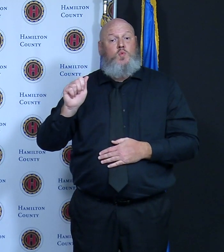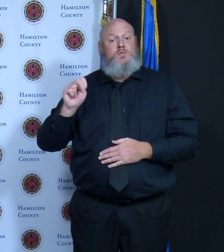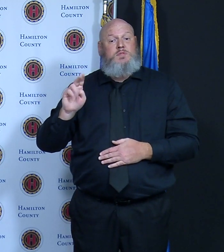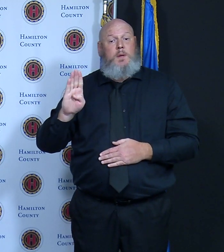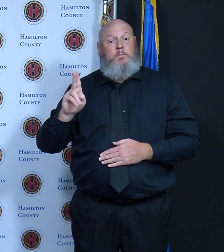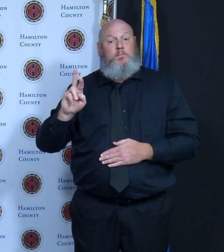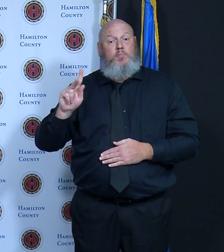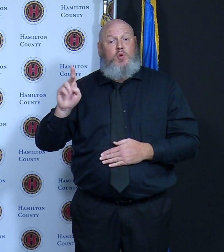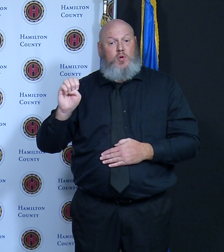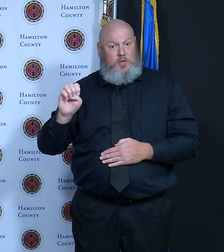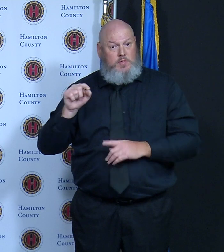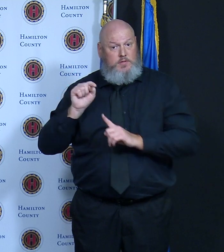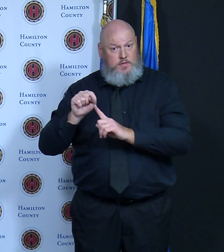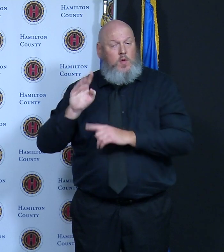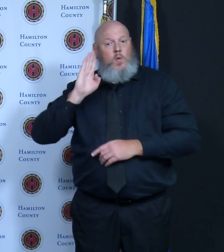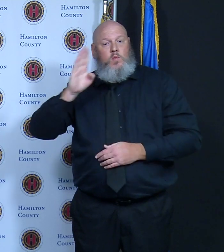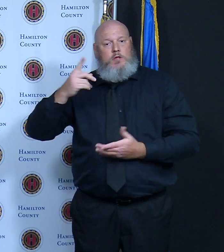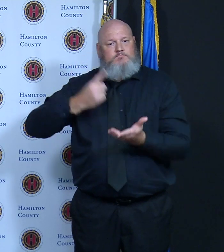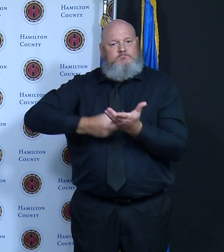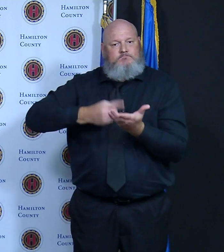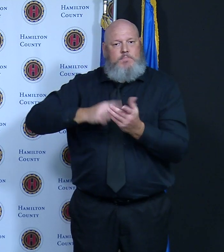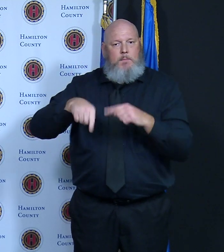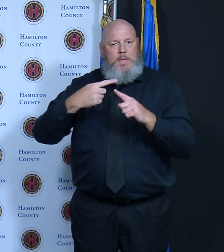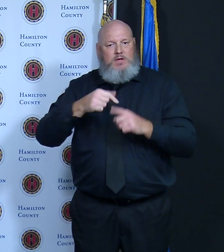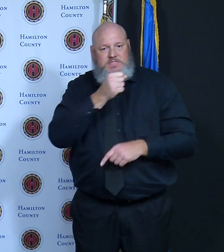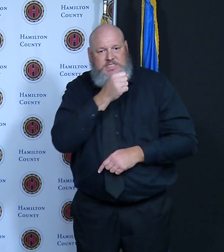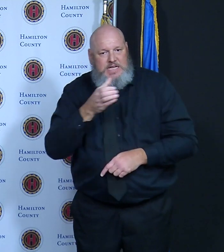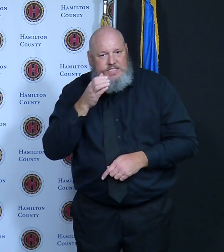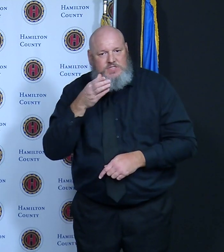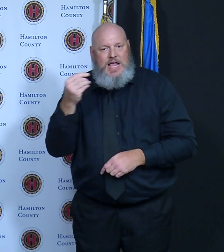our response to the need for the seniors in our community I think it's a really